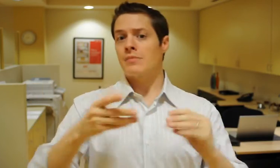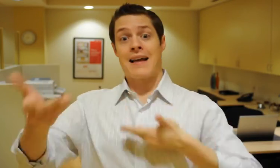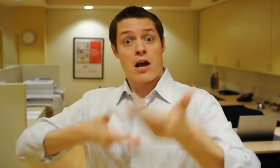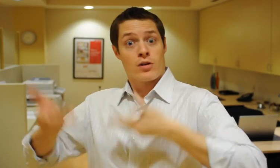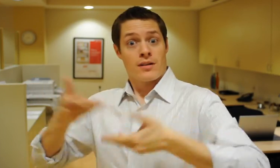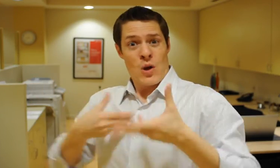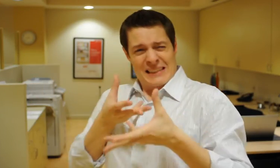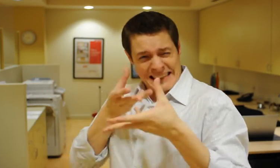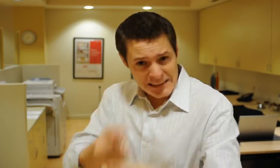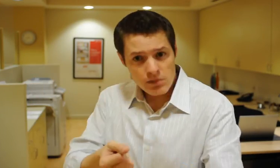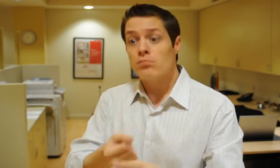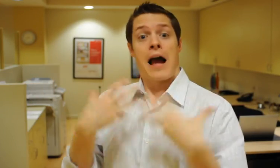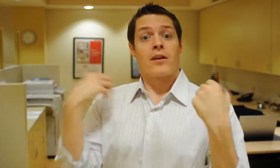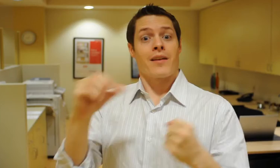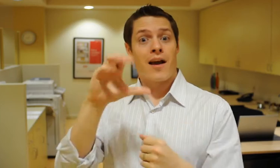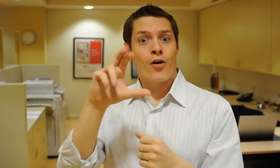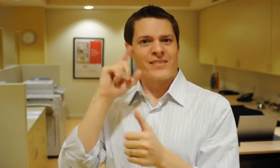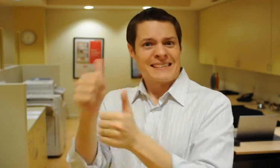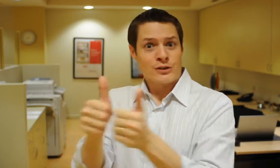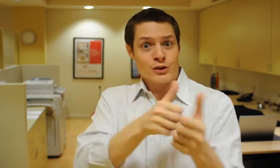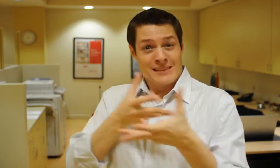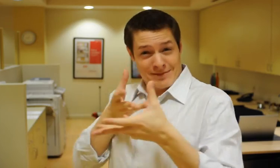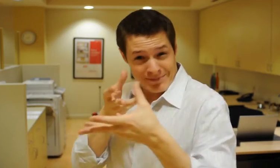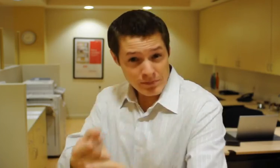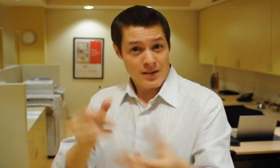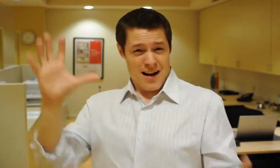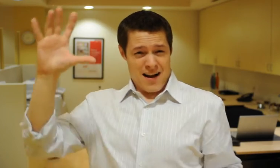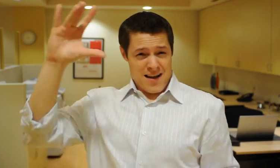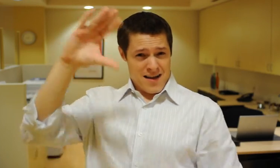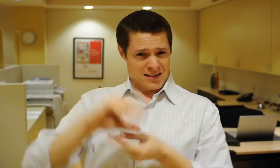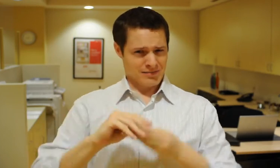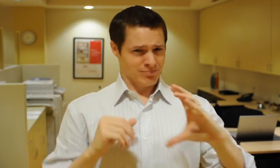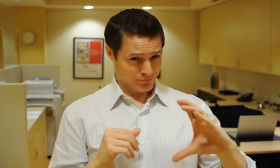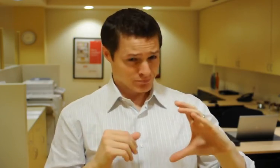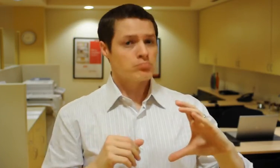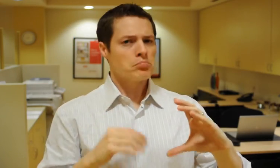Hiring costs. Health insurance premiums for each employee. They add up.